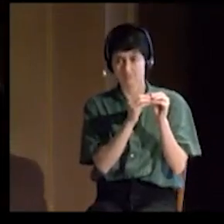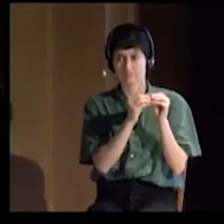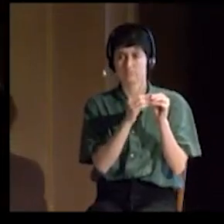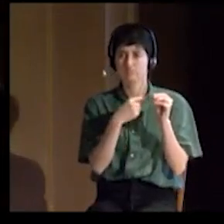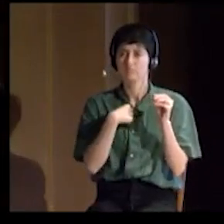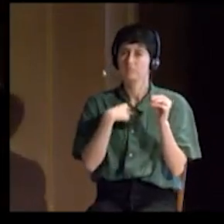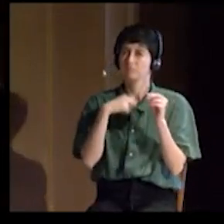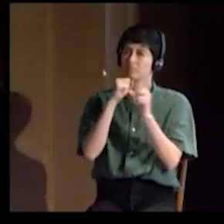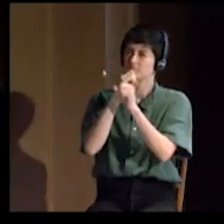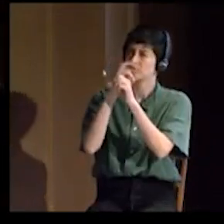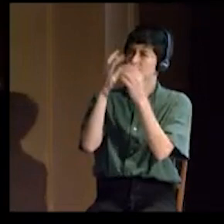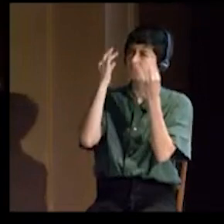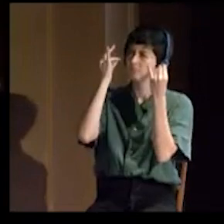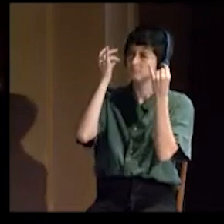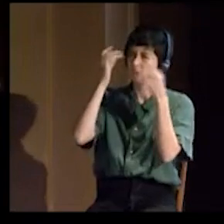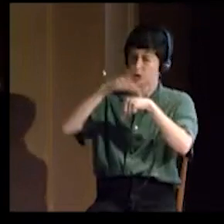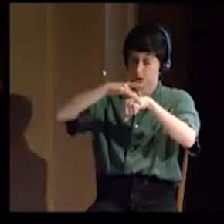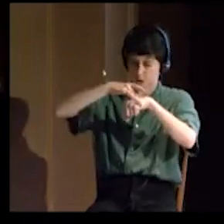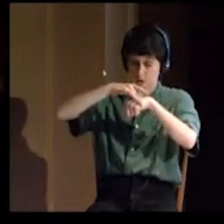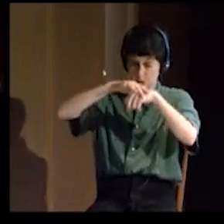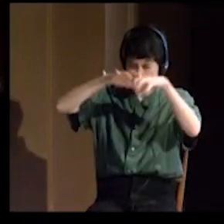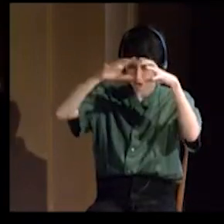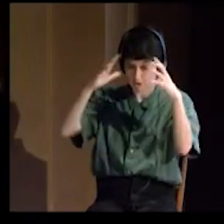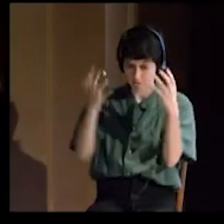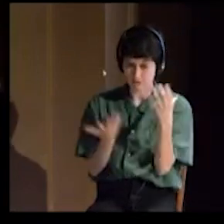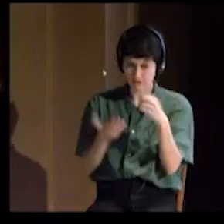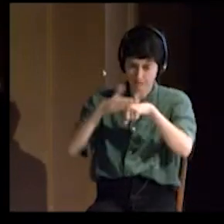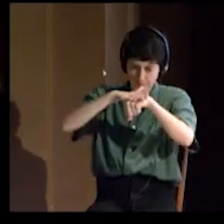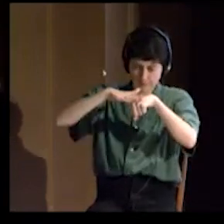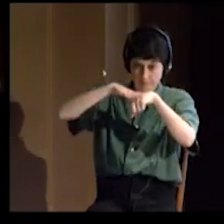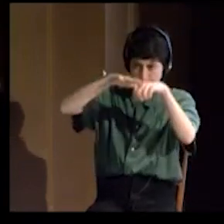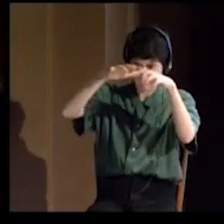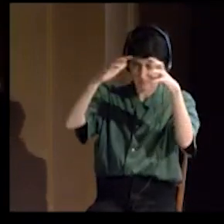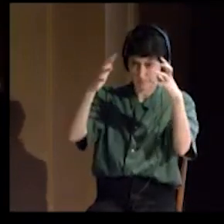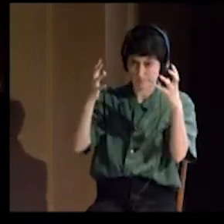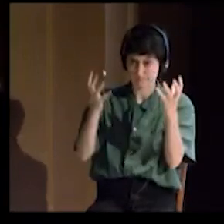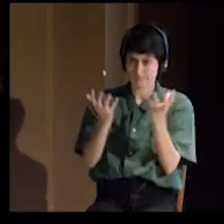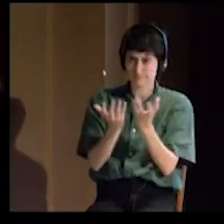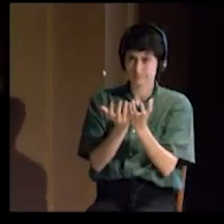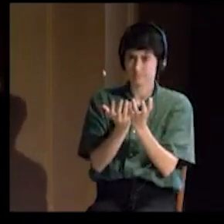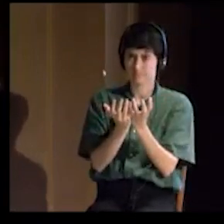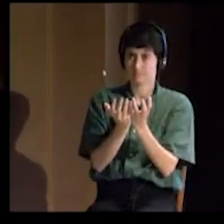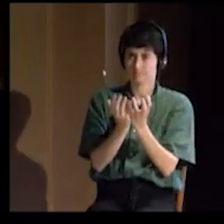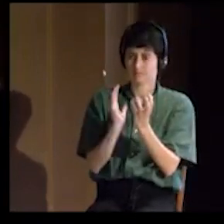it's the most active surface in the index of rocky planets that we know about.